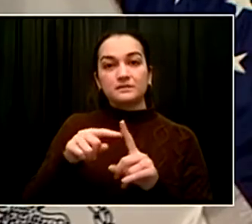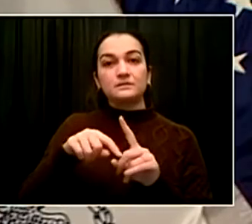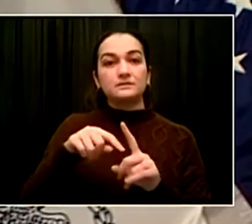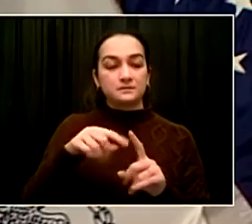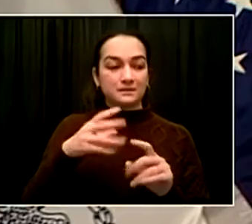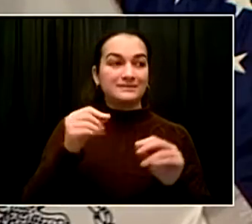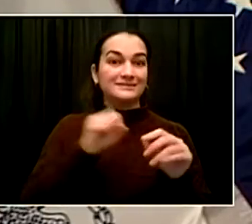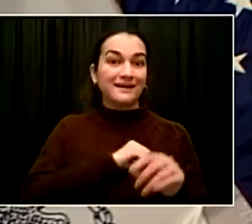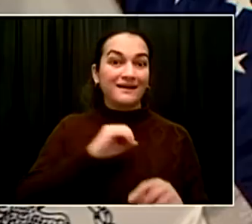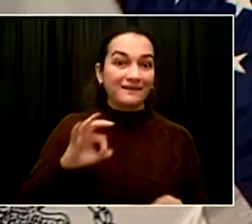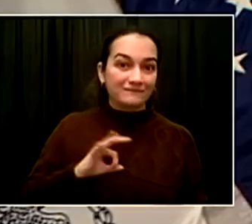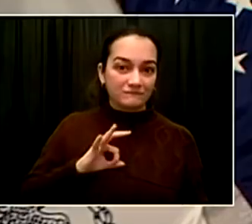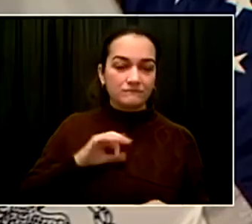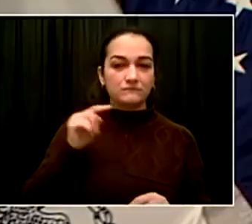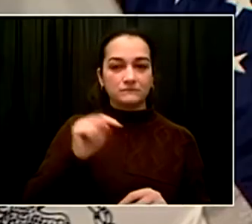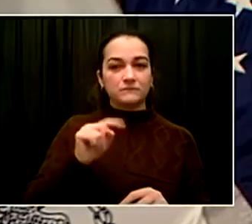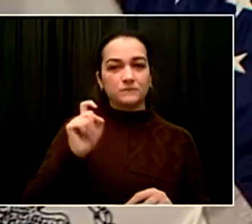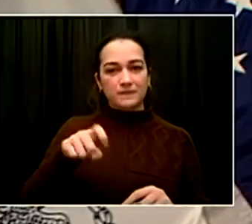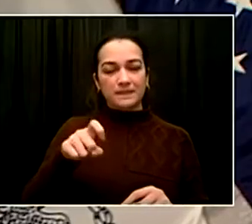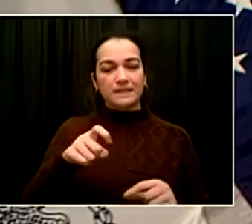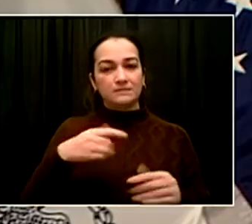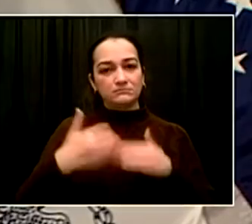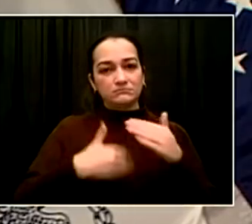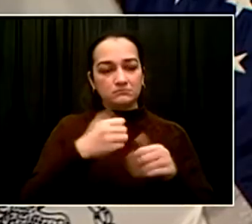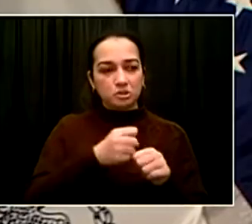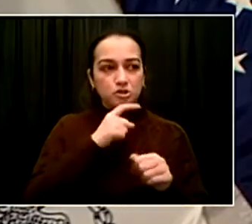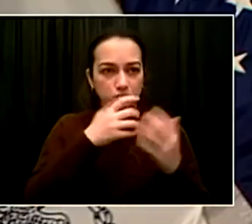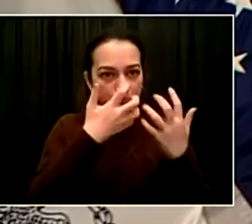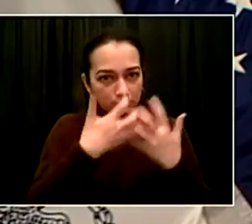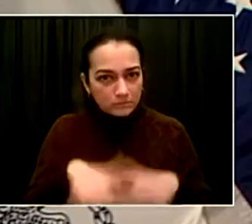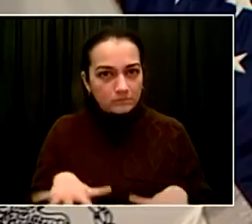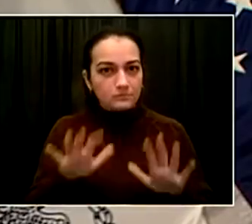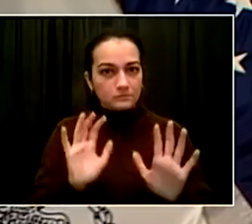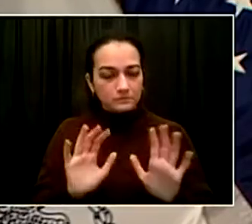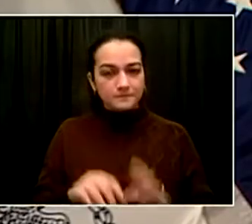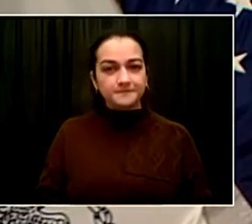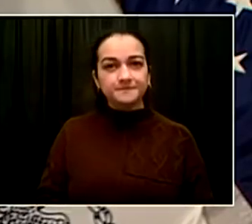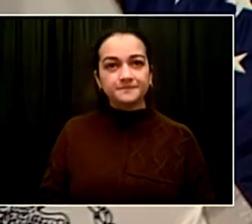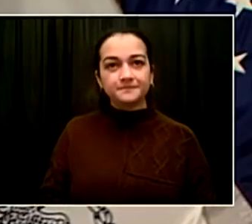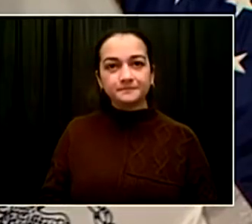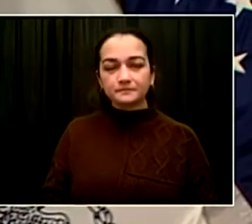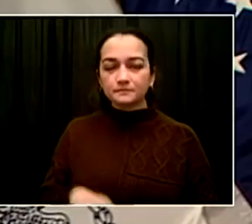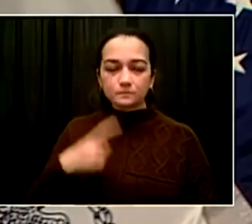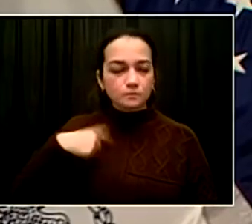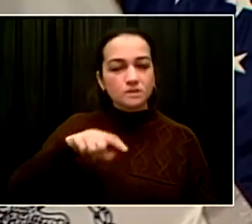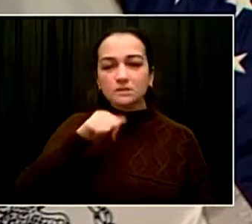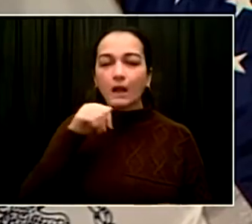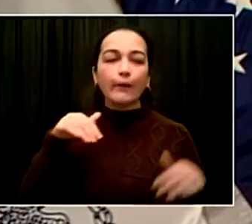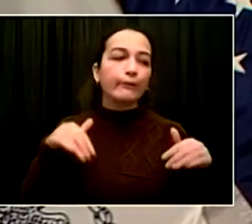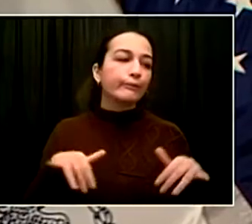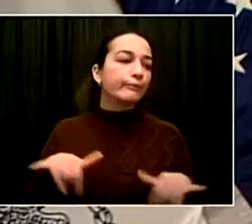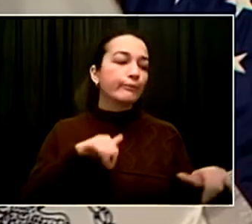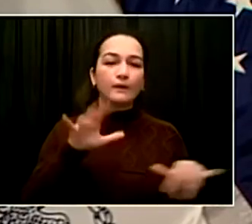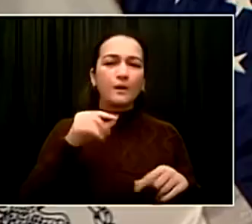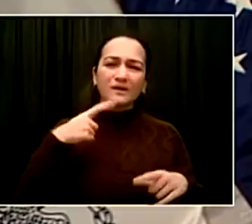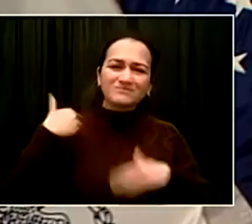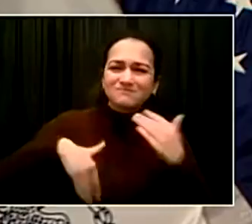TESTING KITS AND PERSONNEL AND SETTING UP SITES. THIS IS A BRAND NEW REALITY BUT